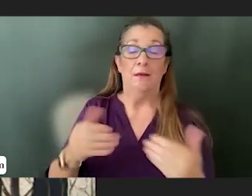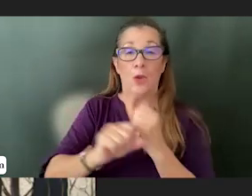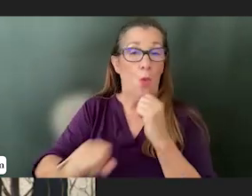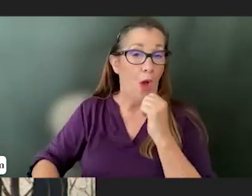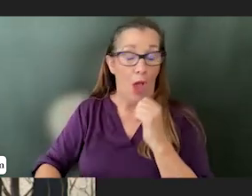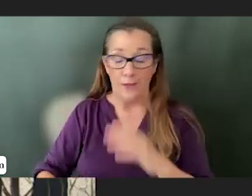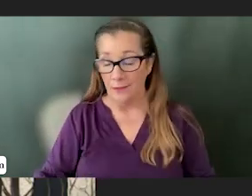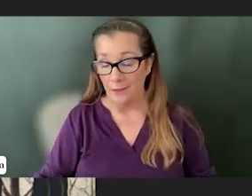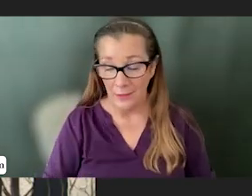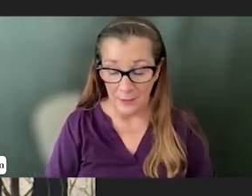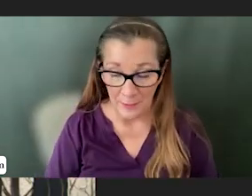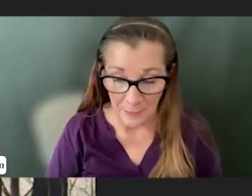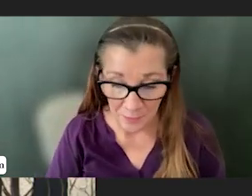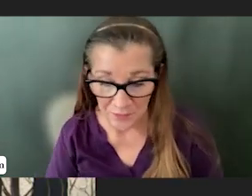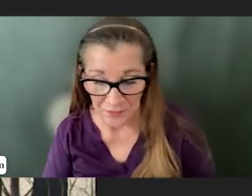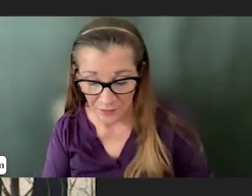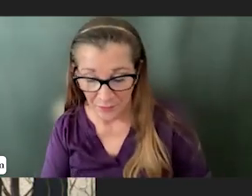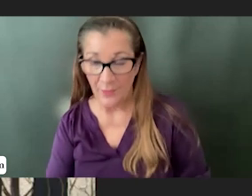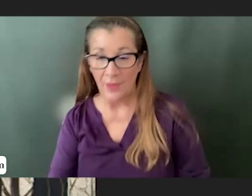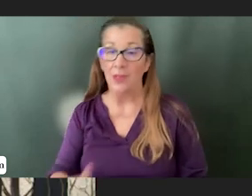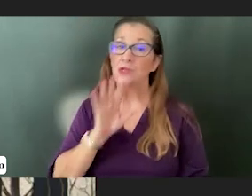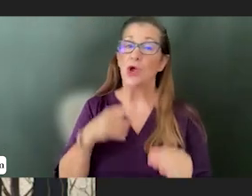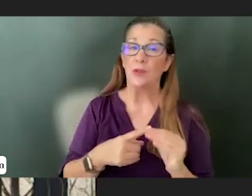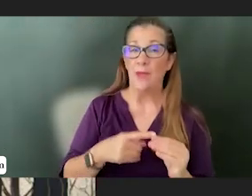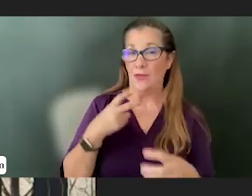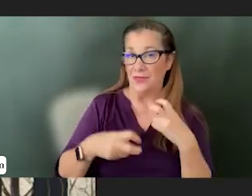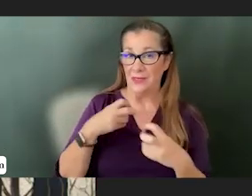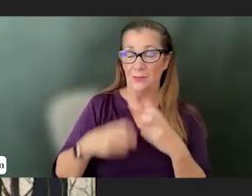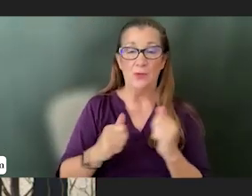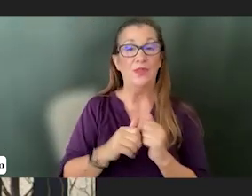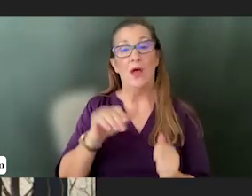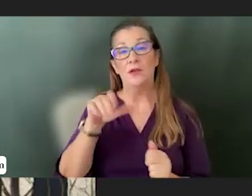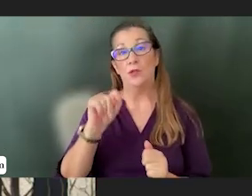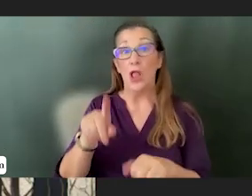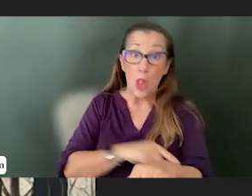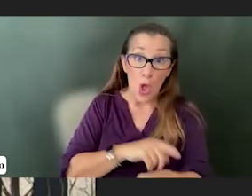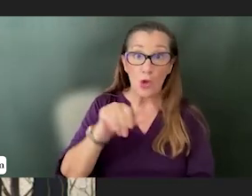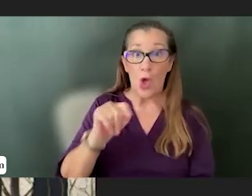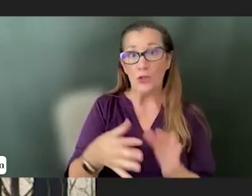And again, the previous presenter talked about the dilemmas of really long alt text that no one ever reads.